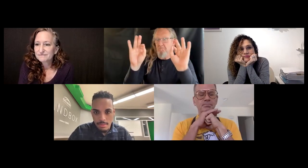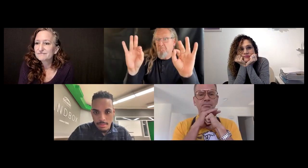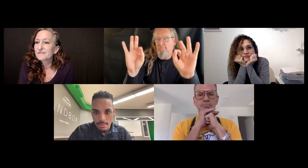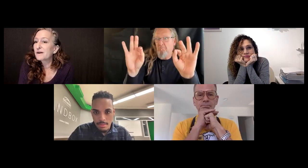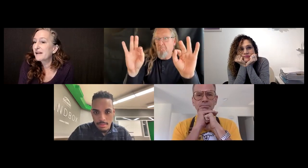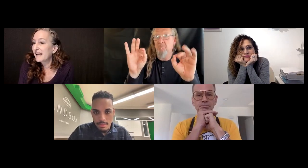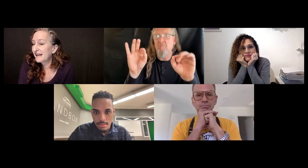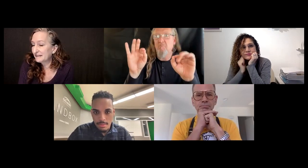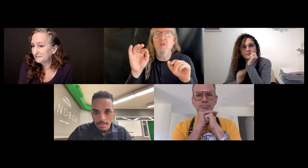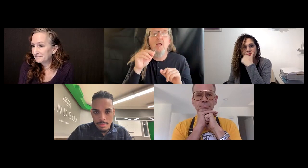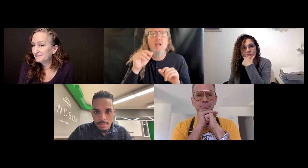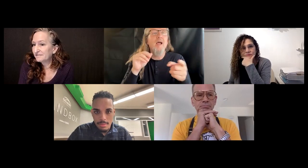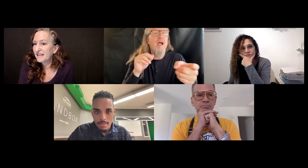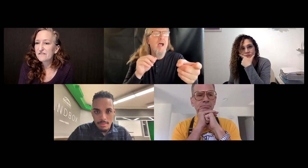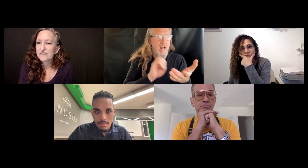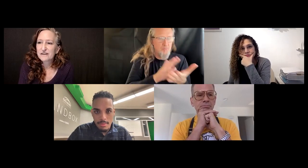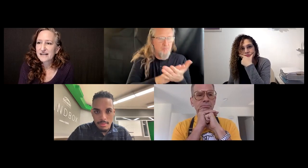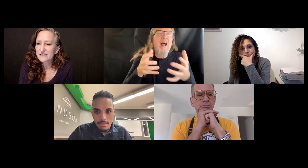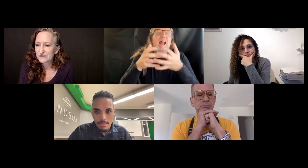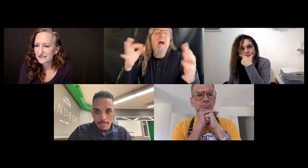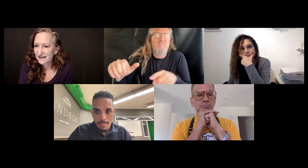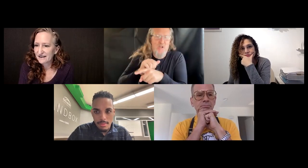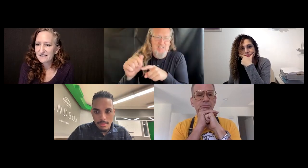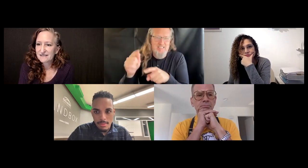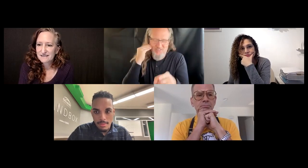Okay, thank you for your answers. There, a lot of practice at home.